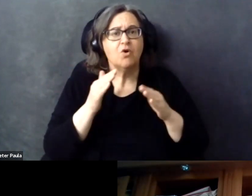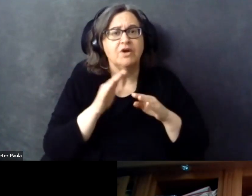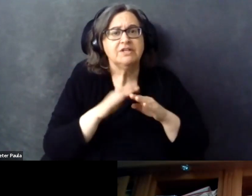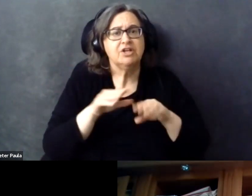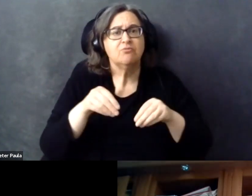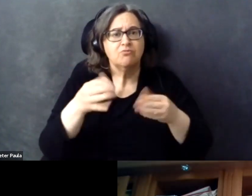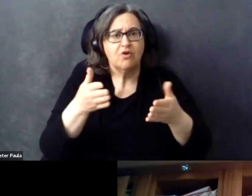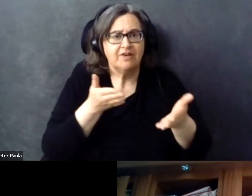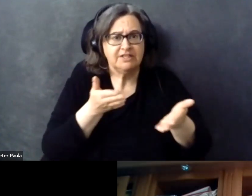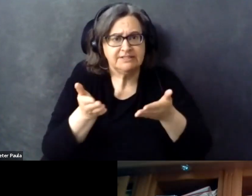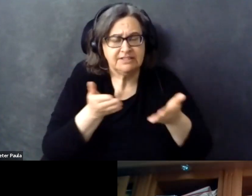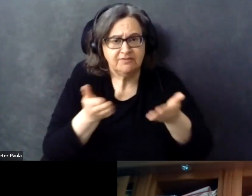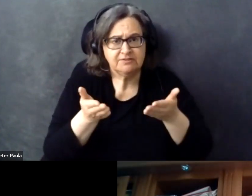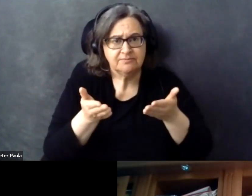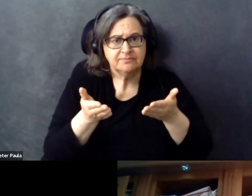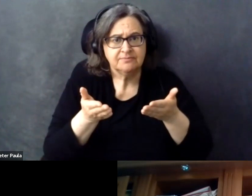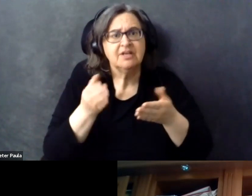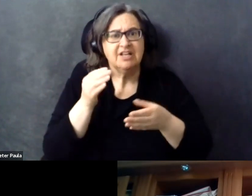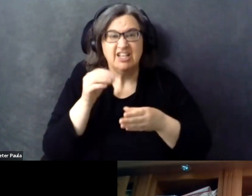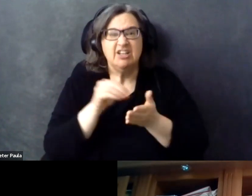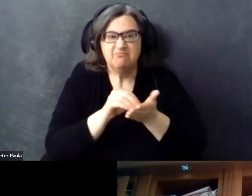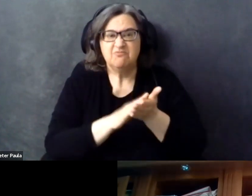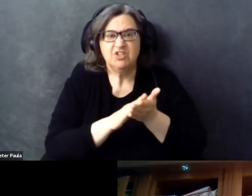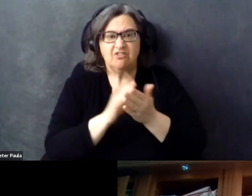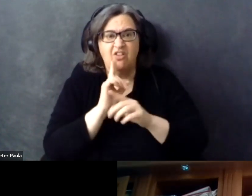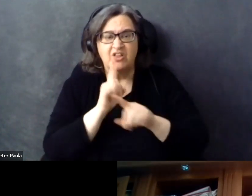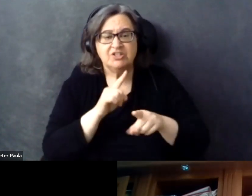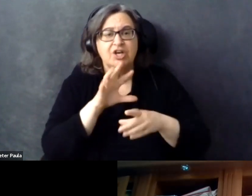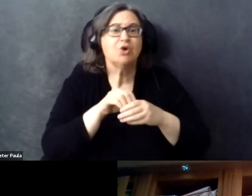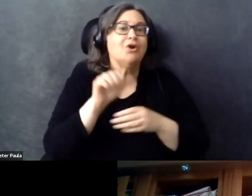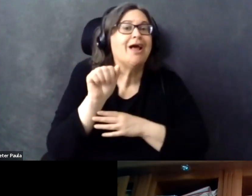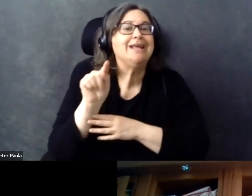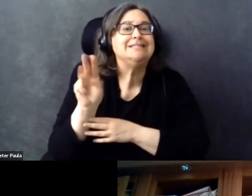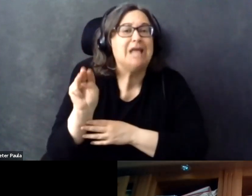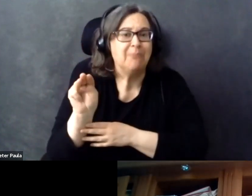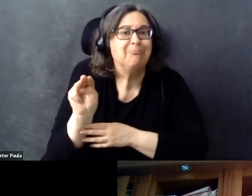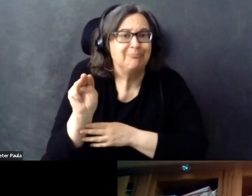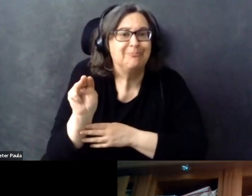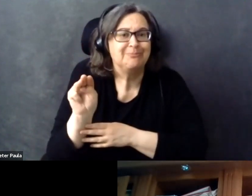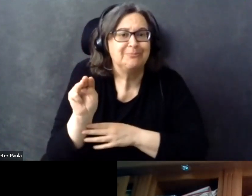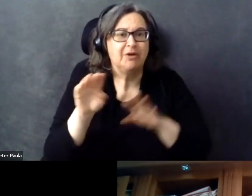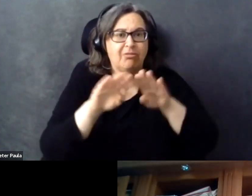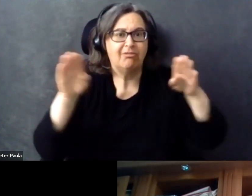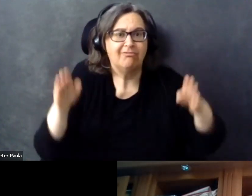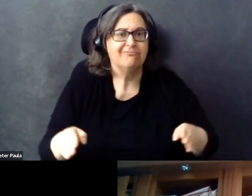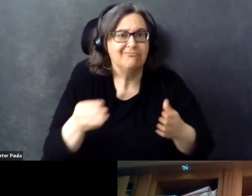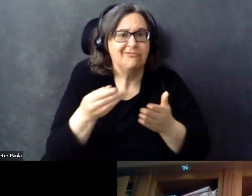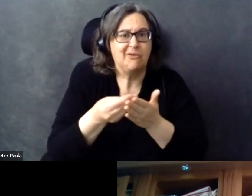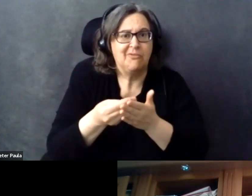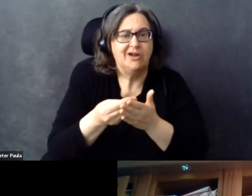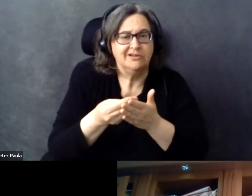including all payment terminals and terminals dedicated to the provision of the services